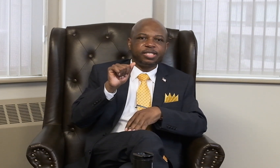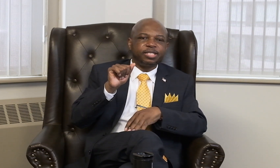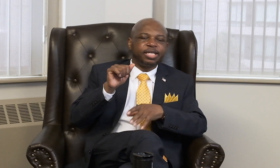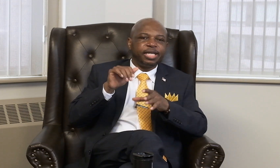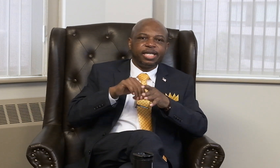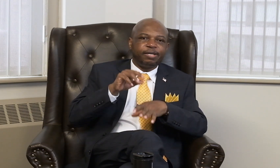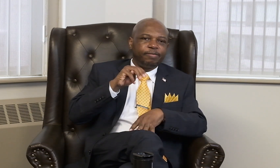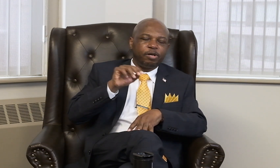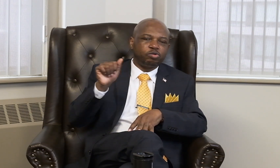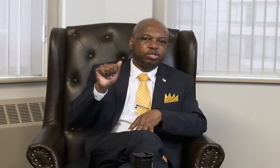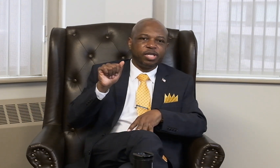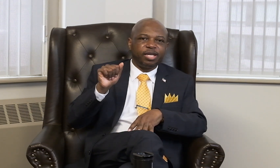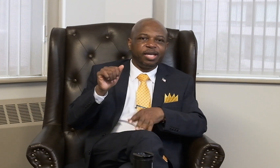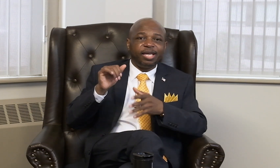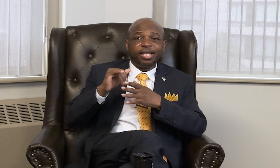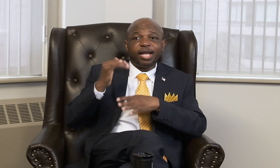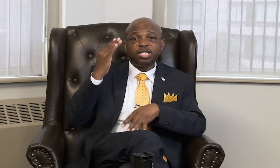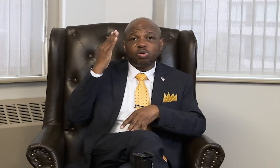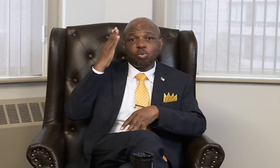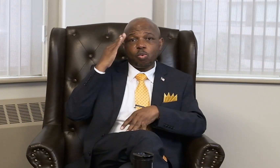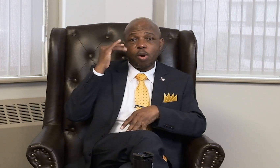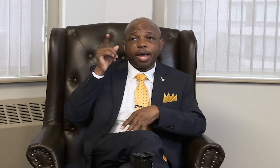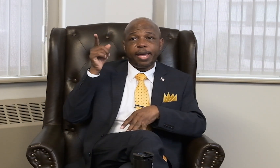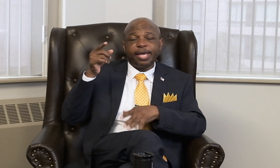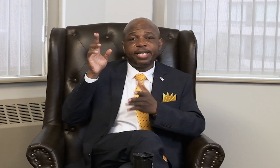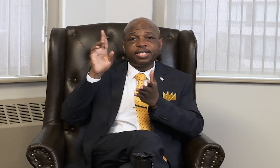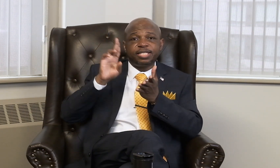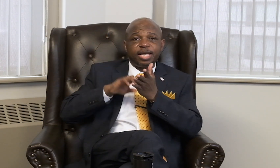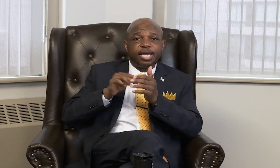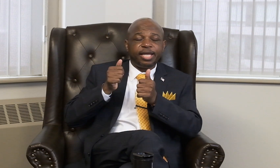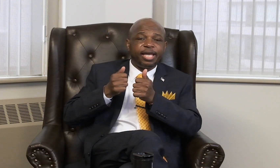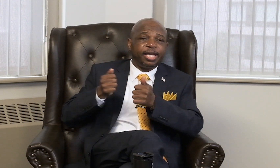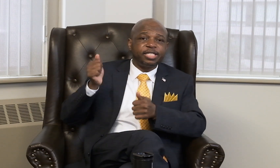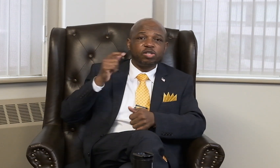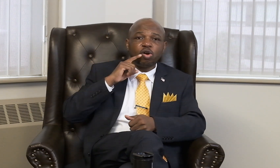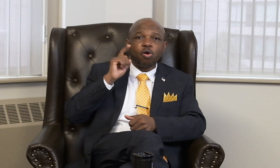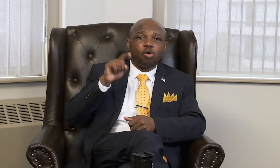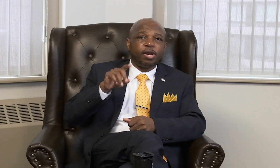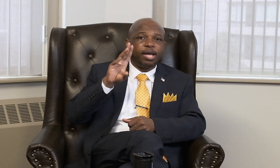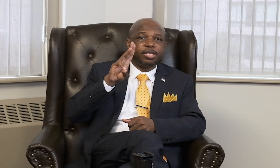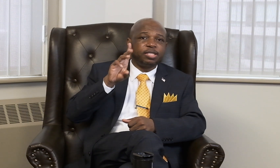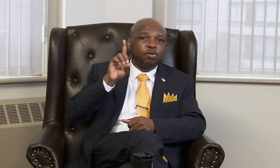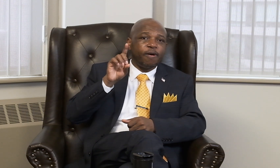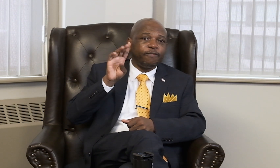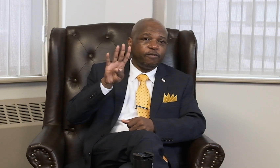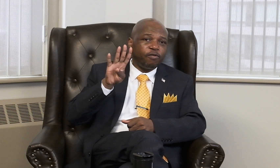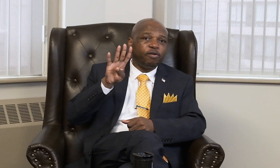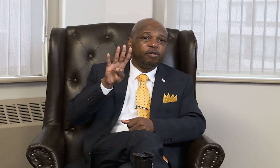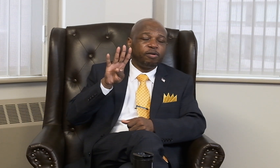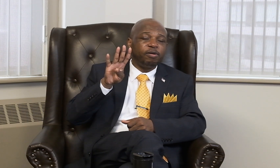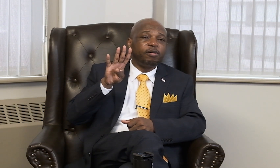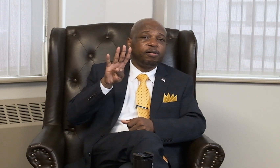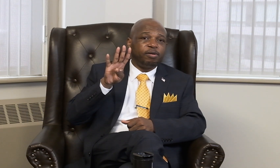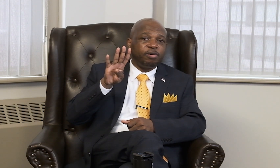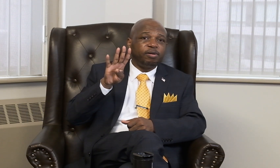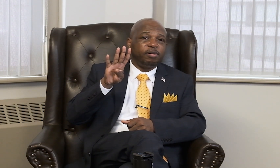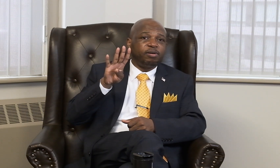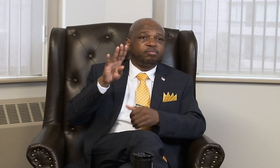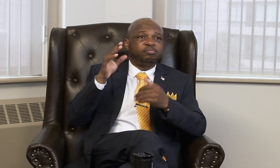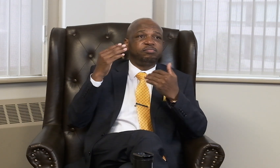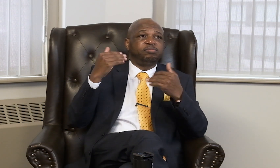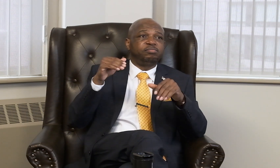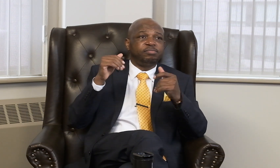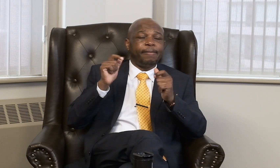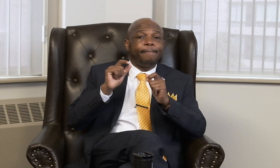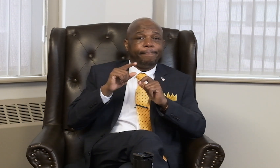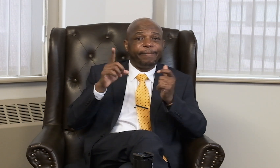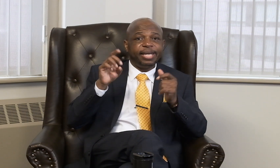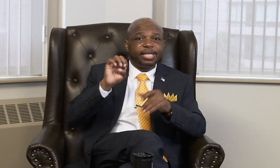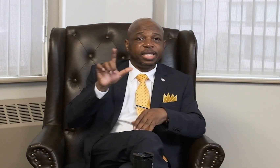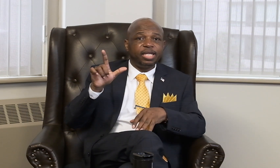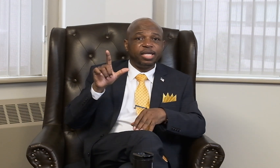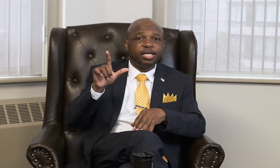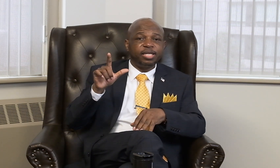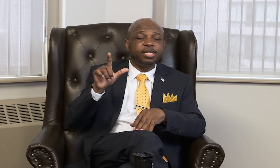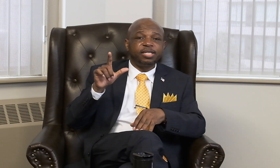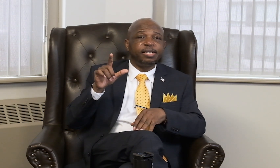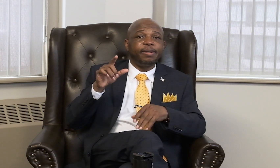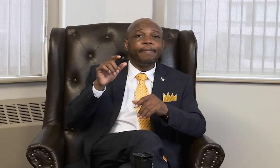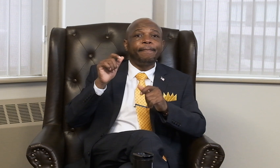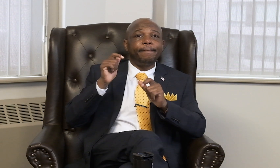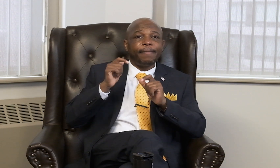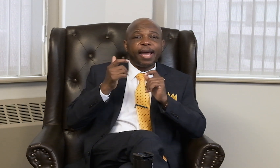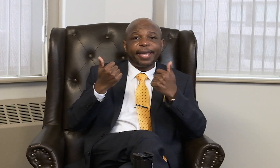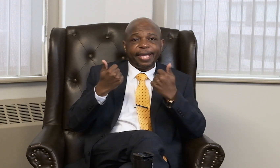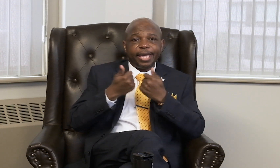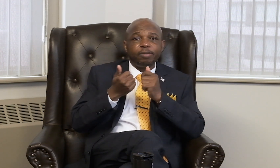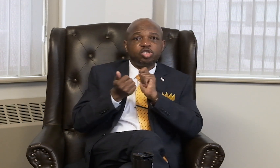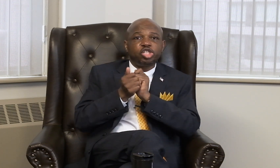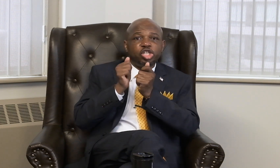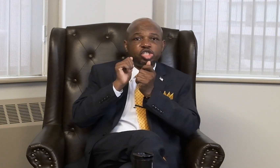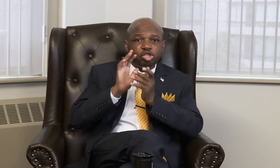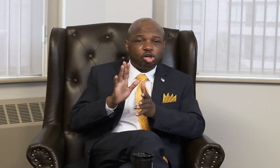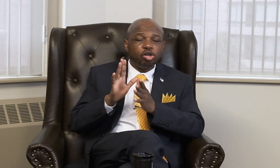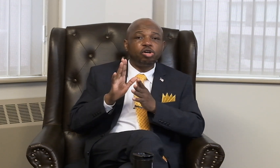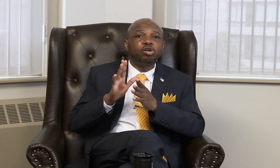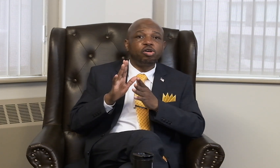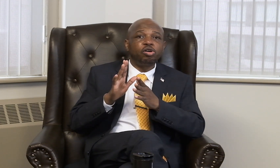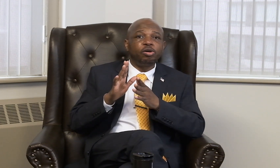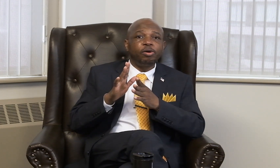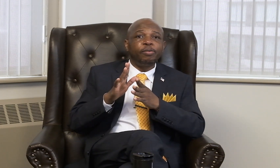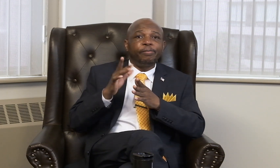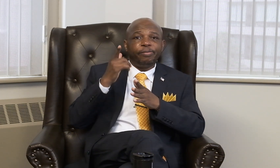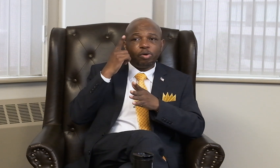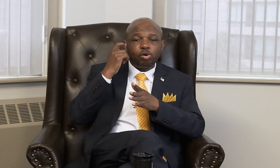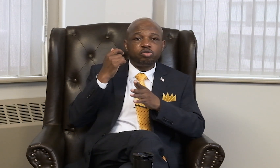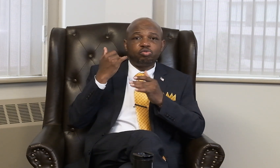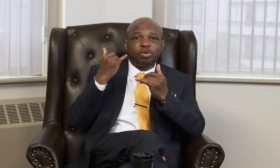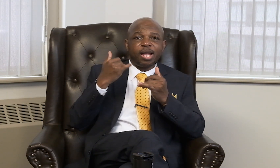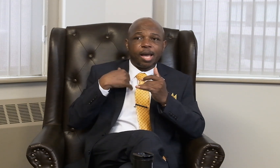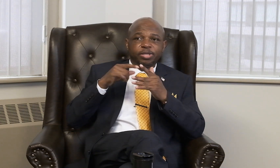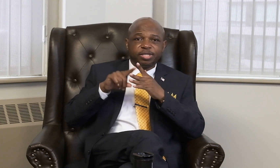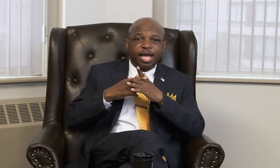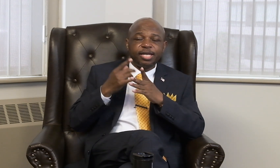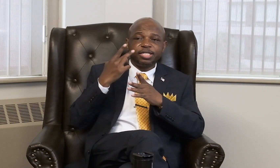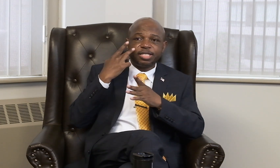That is why Executive Order 614 was signed, which is a big deal & truly a game changer. Right now,